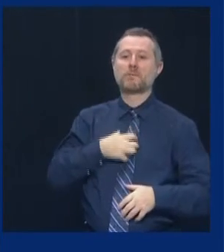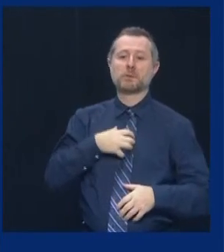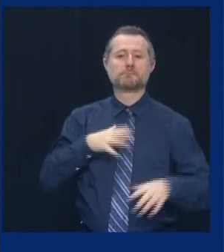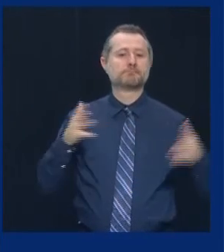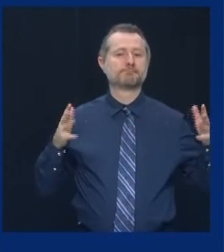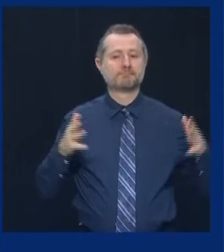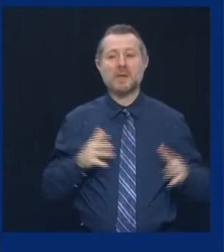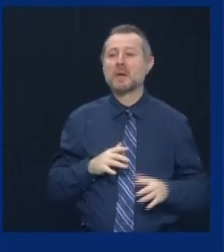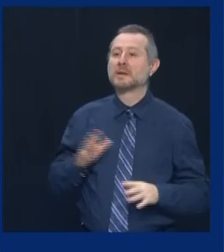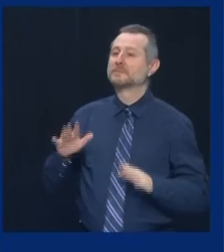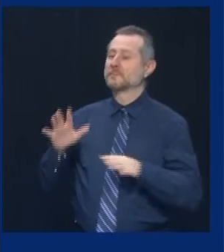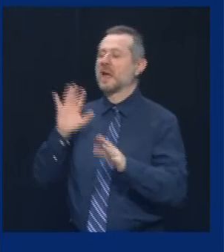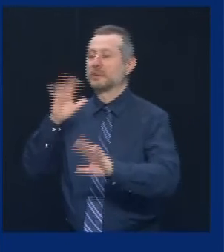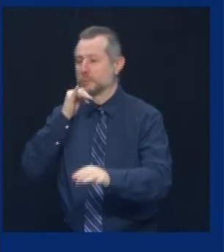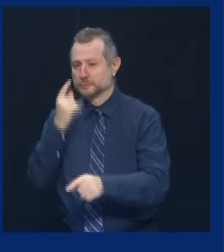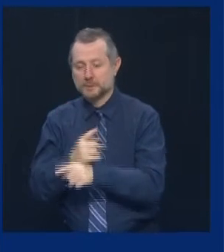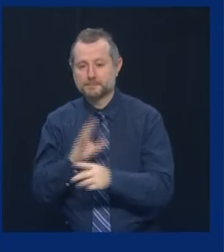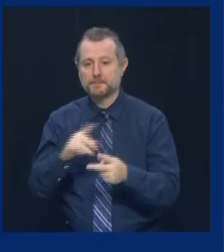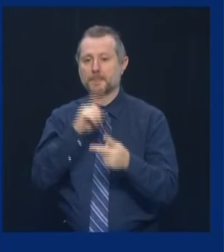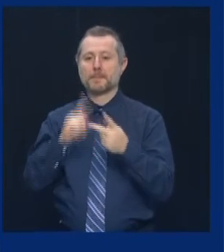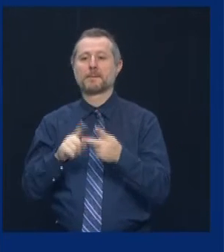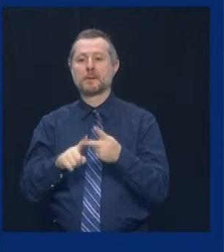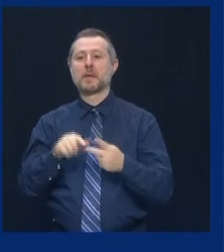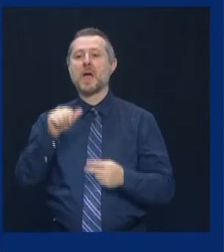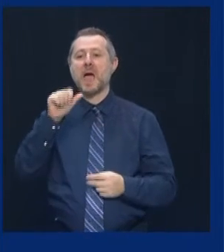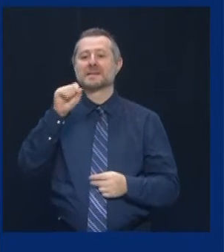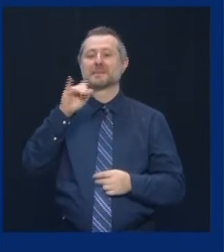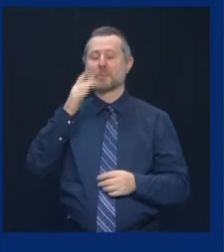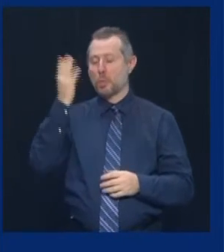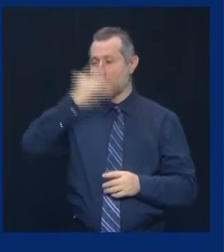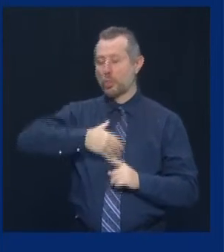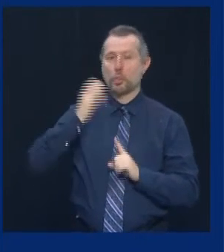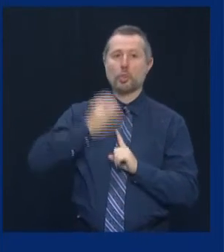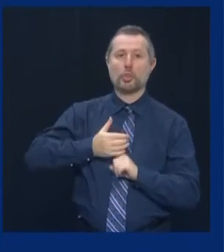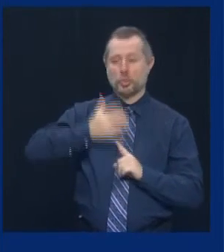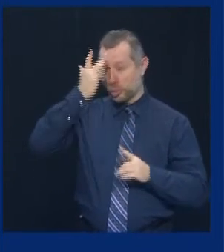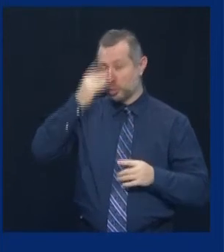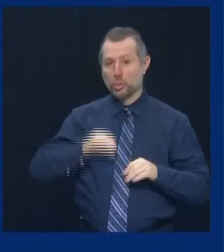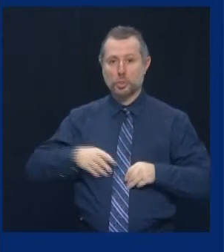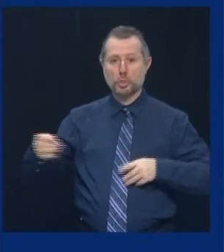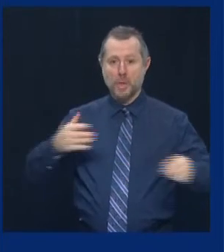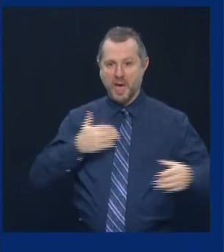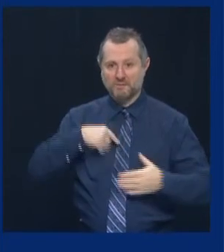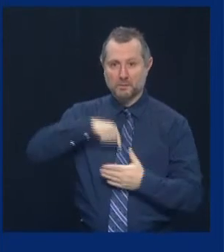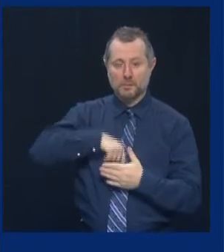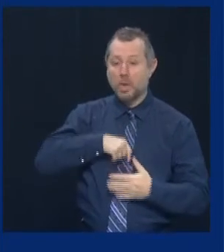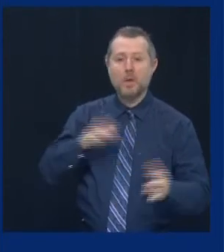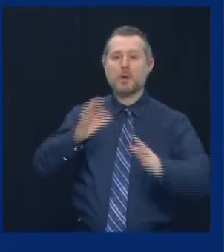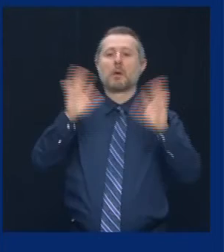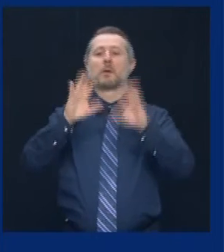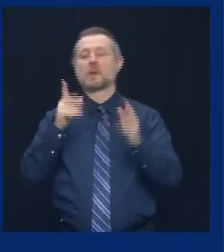A PERSON SNEEZES OR COUGHS.